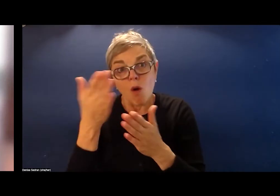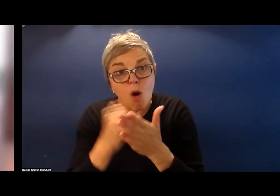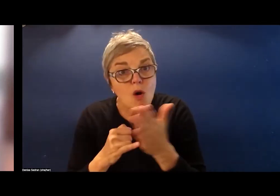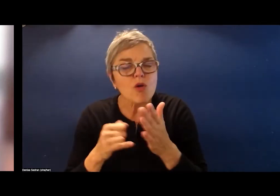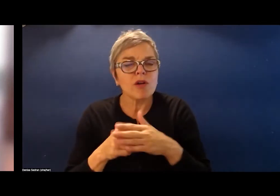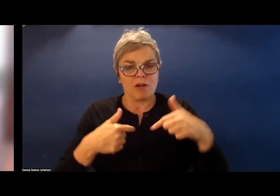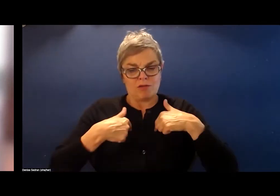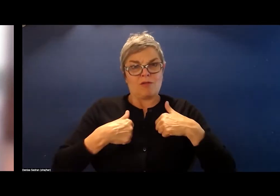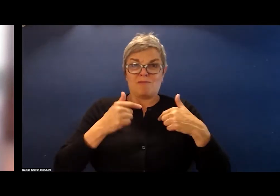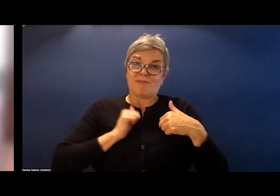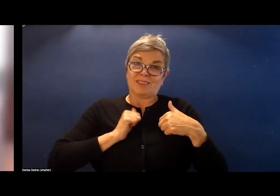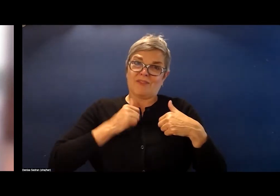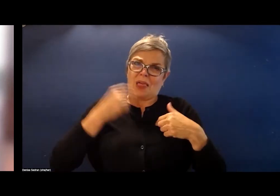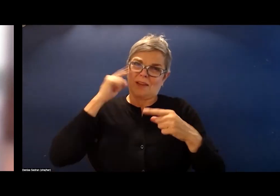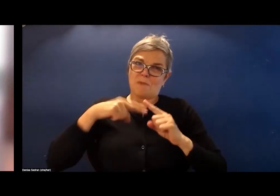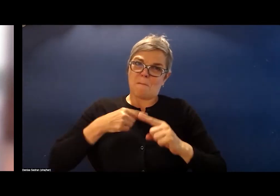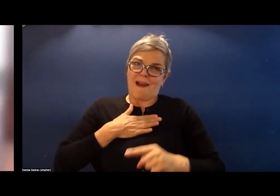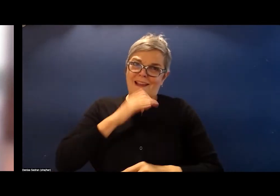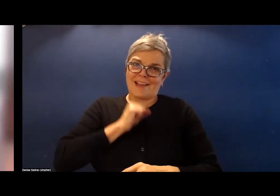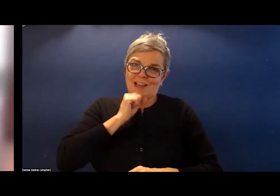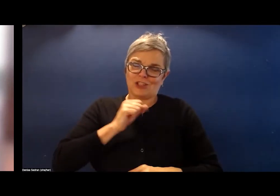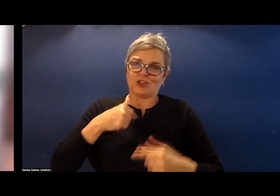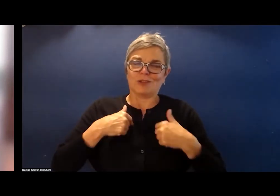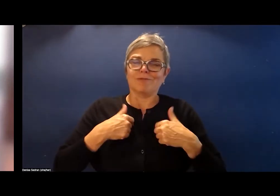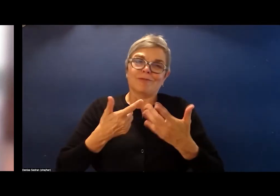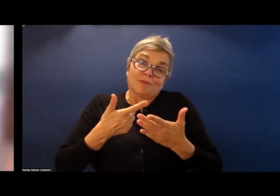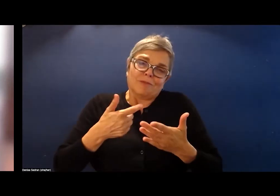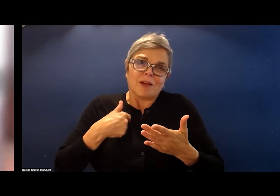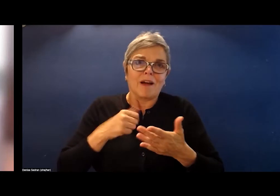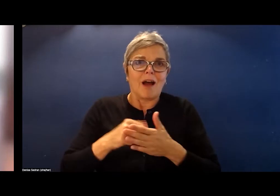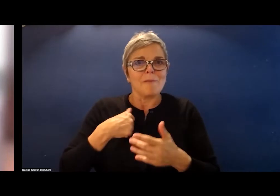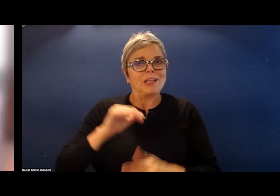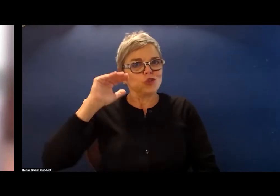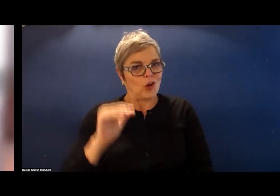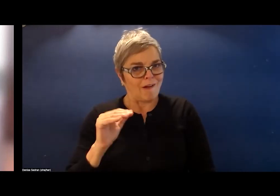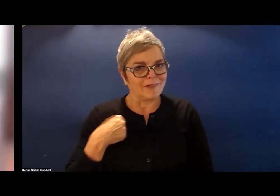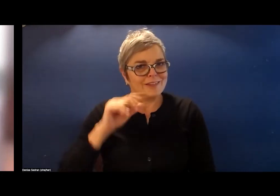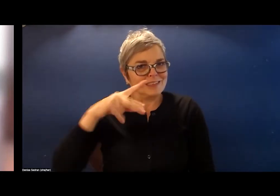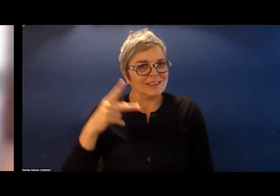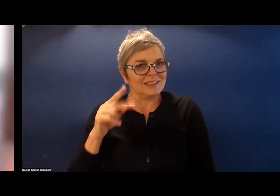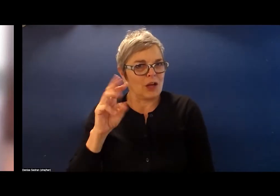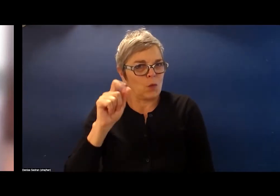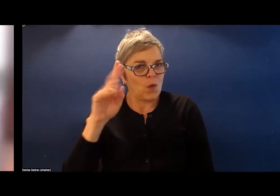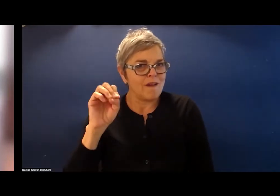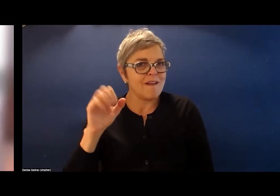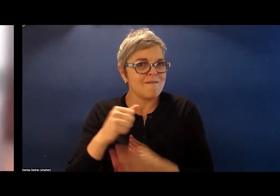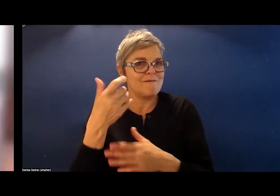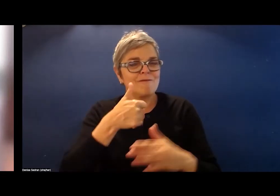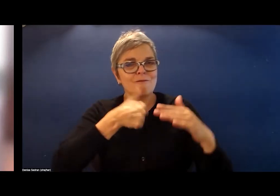and that period of grad school that I talk about was a moment when people were